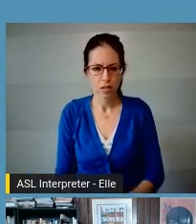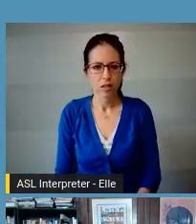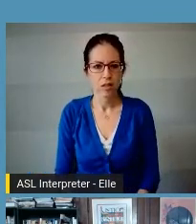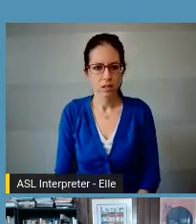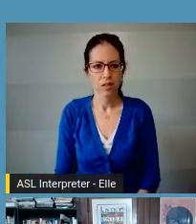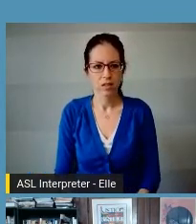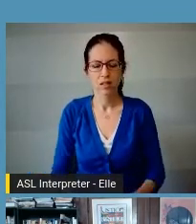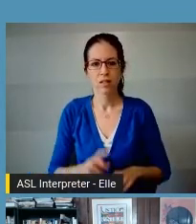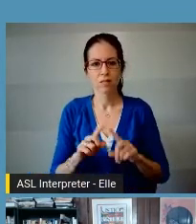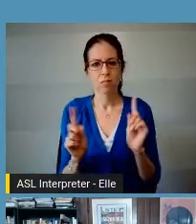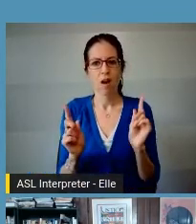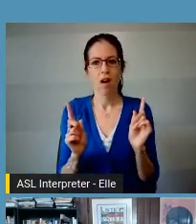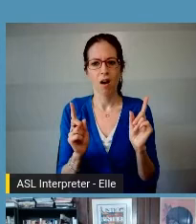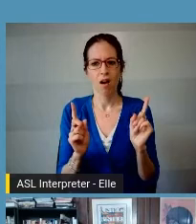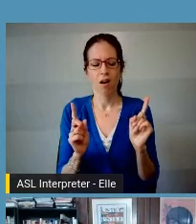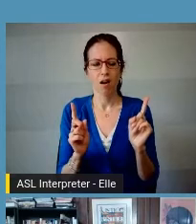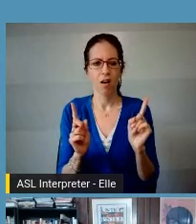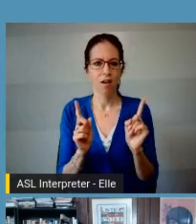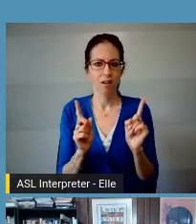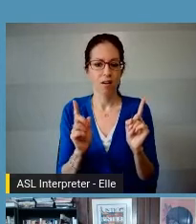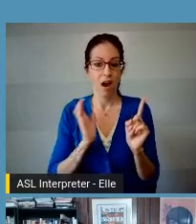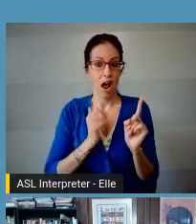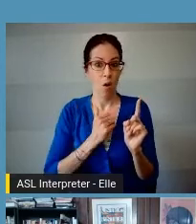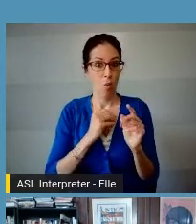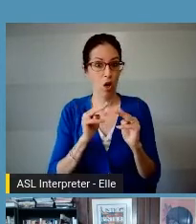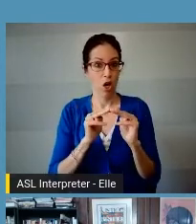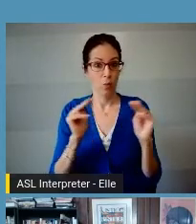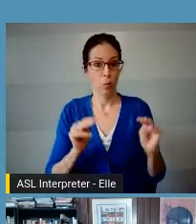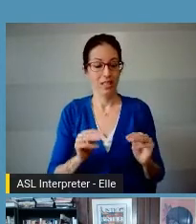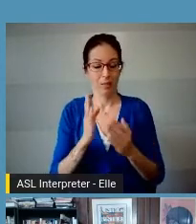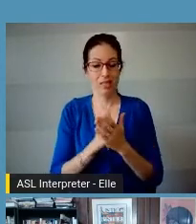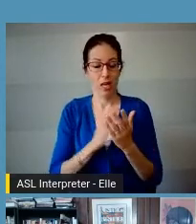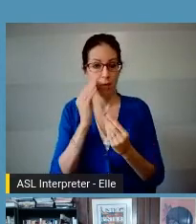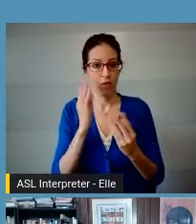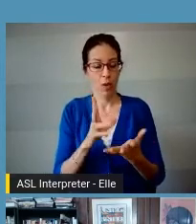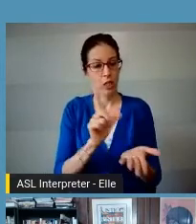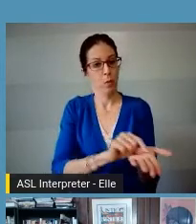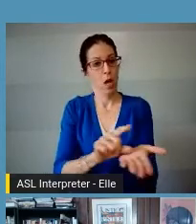exhibits are published in France and Germany. Inbox because it turns out that people are